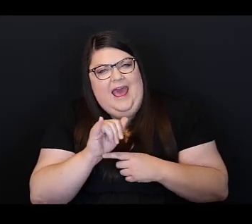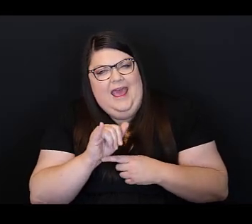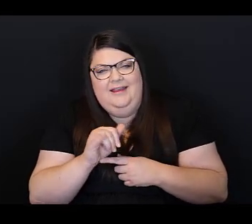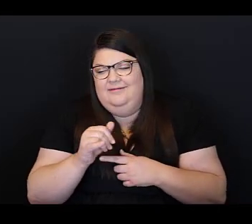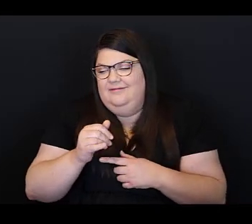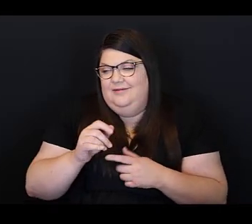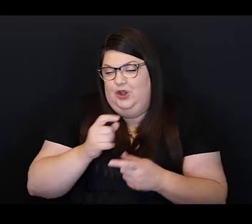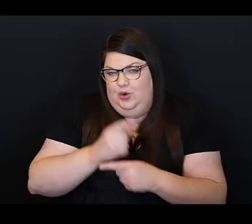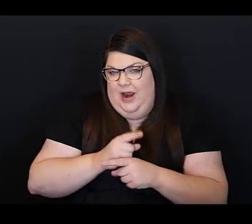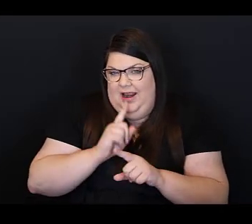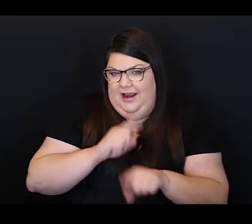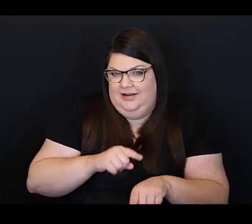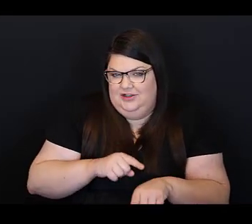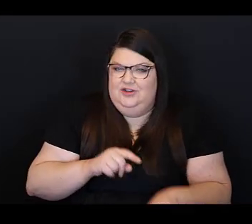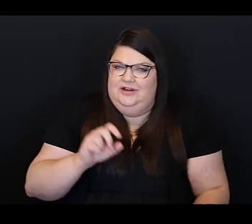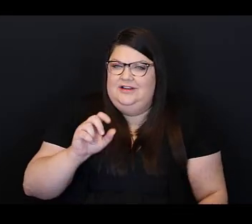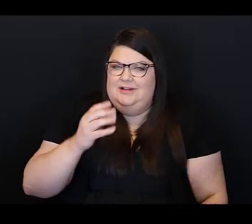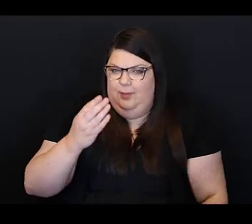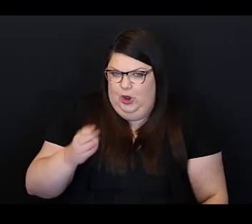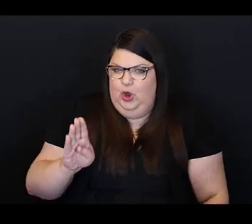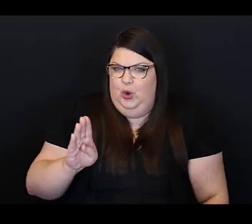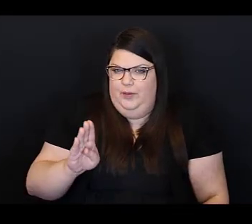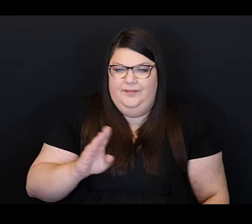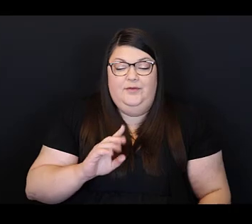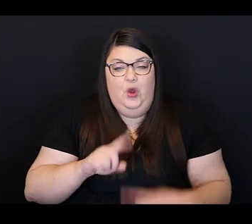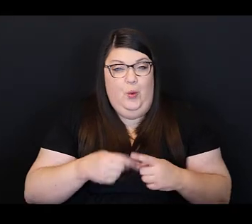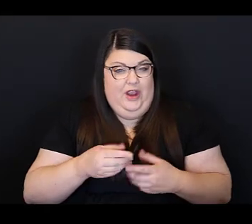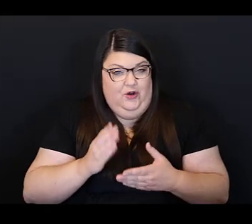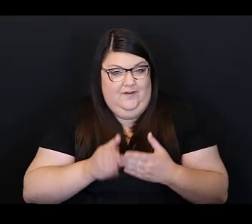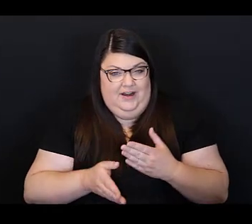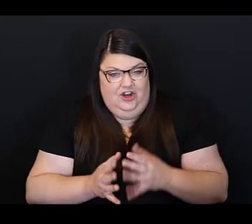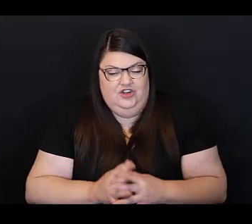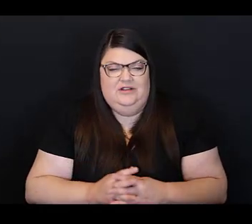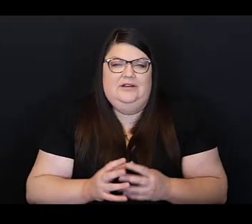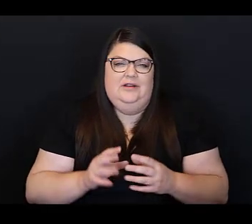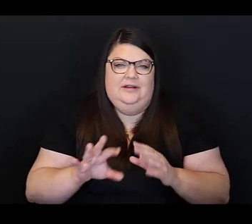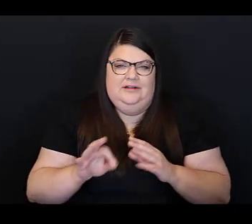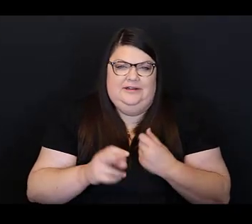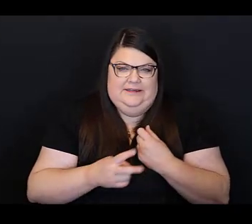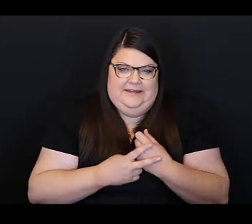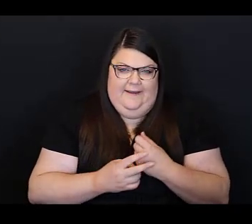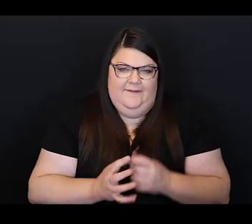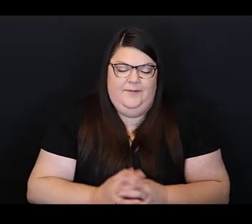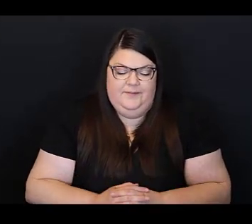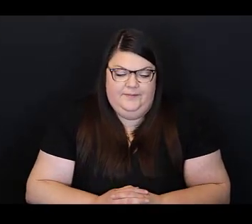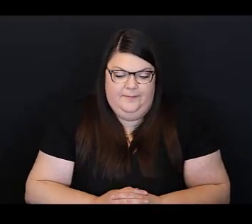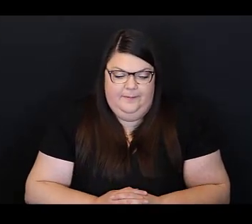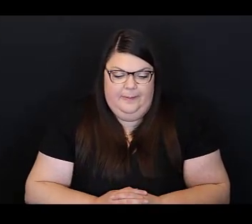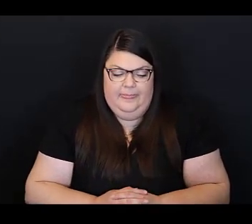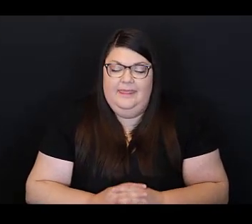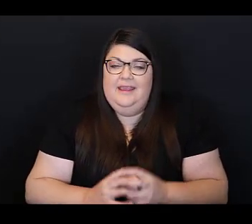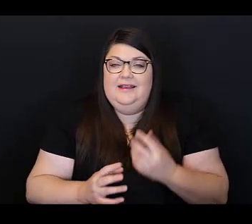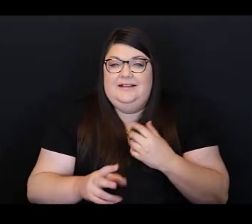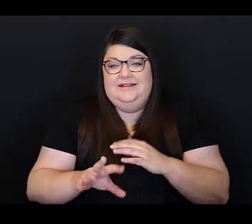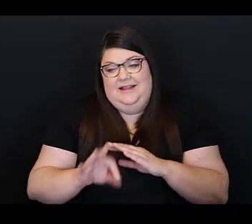answer would be blue. Once you have completed the captcha question, select save. Selecting save will